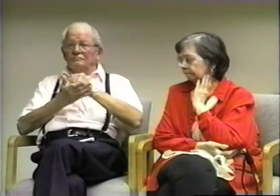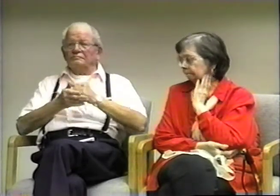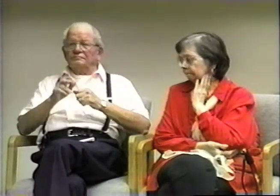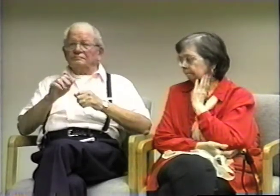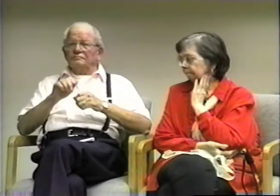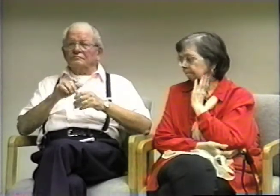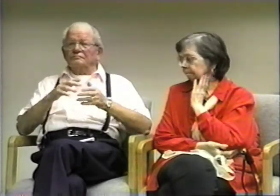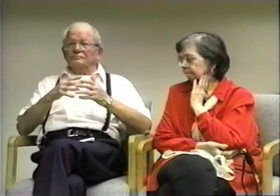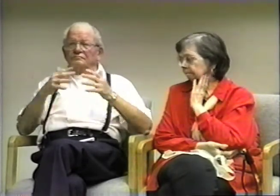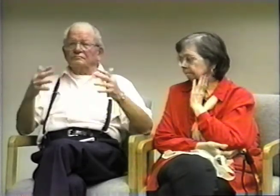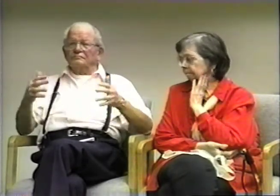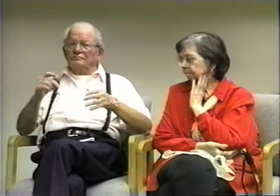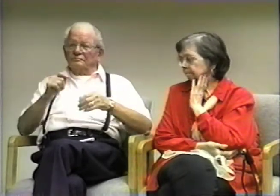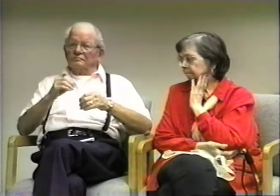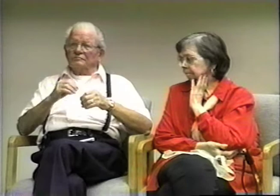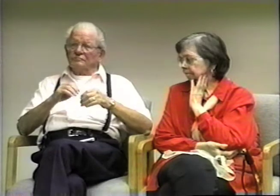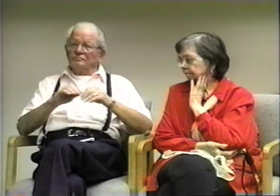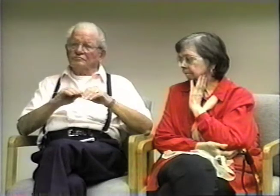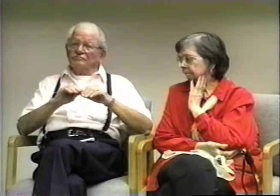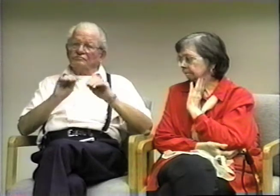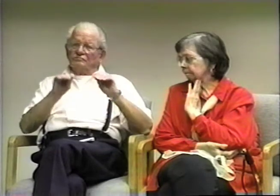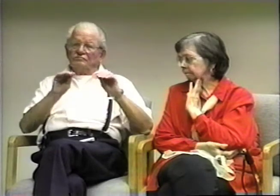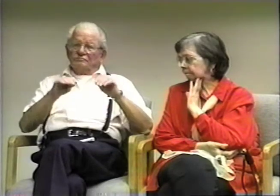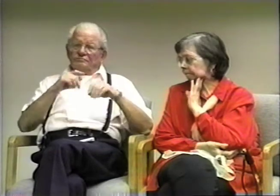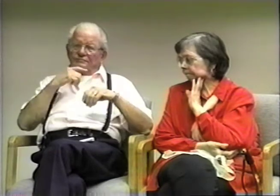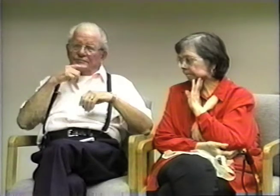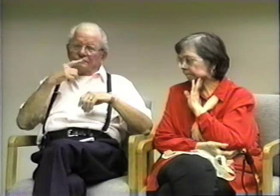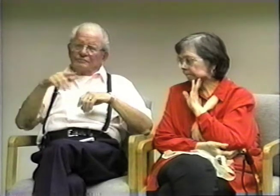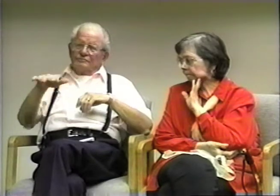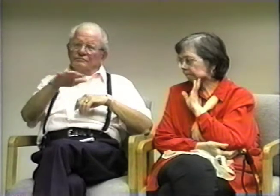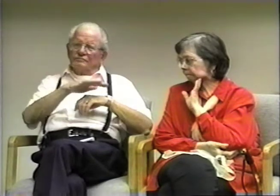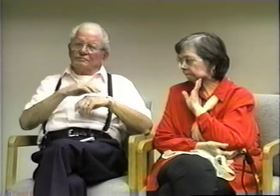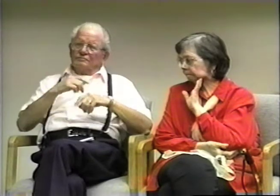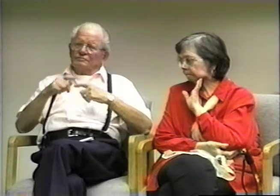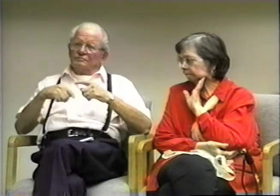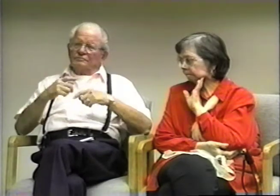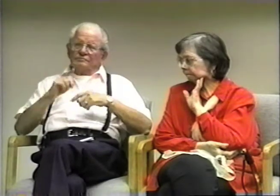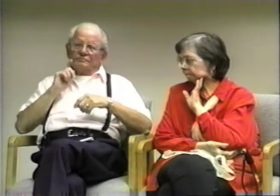I agree that the Regional Service Center has aided us quite a bit,